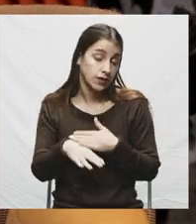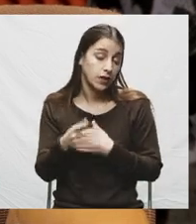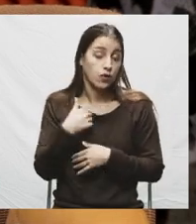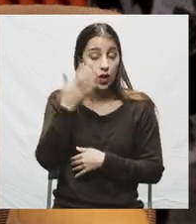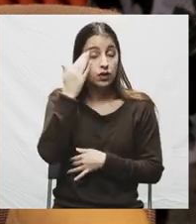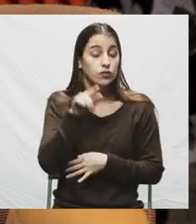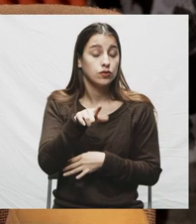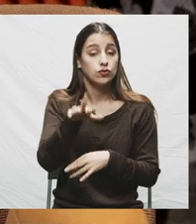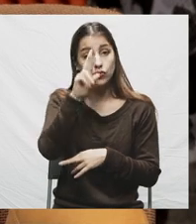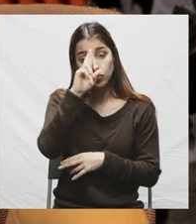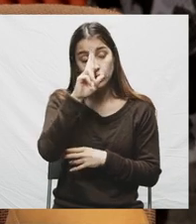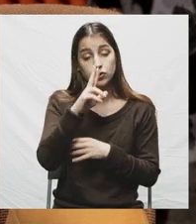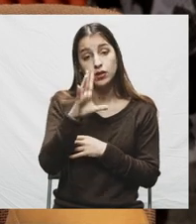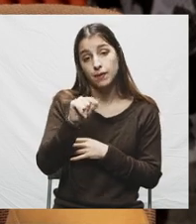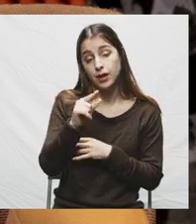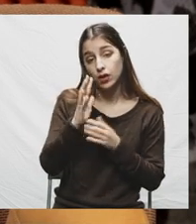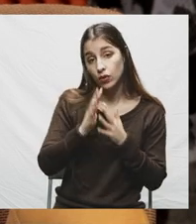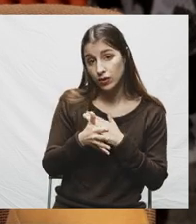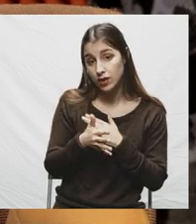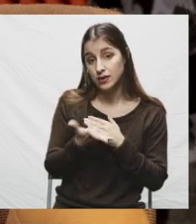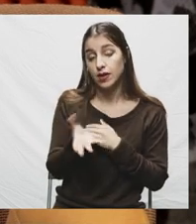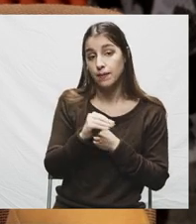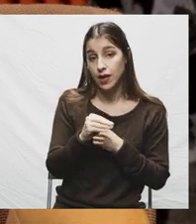That effort I believe it comes easier…